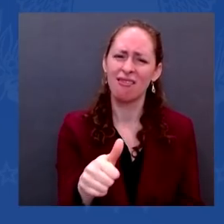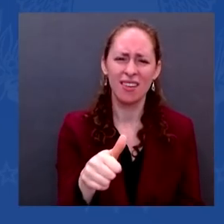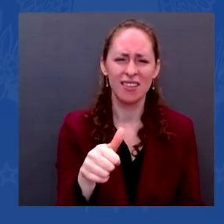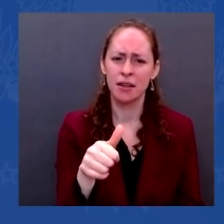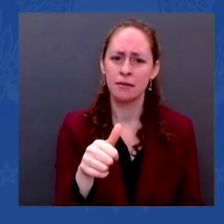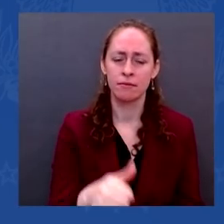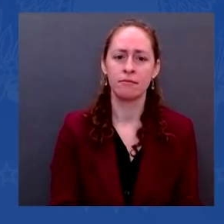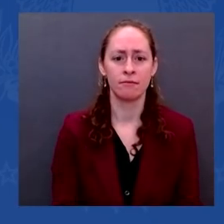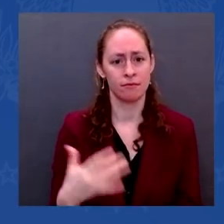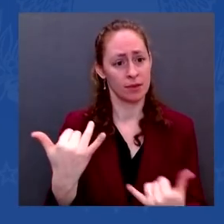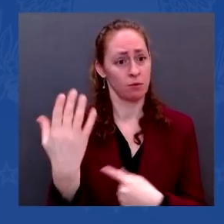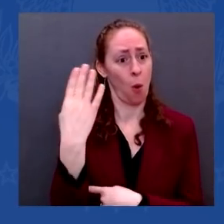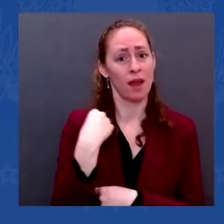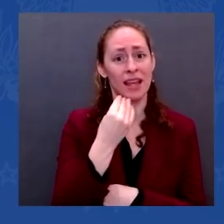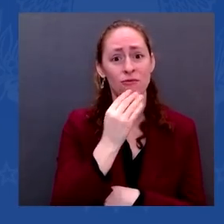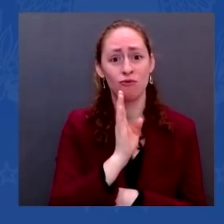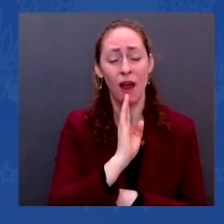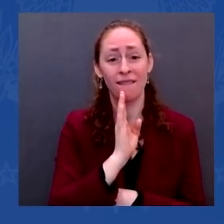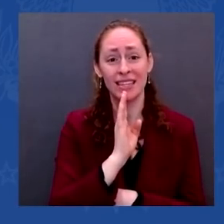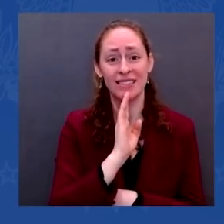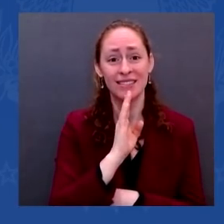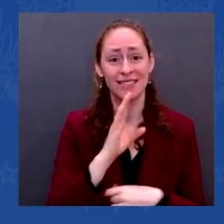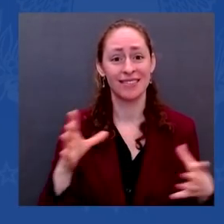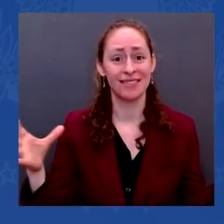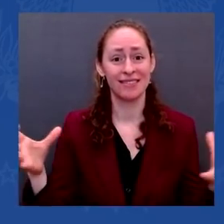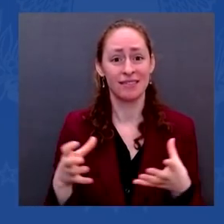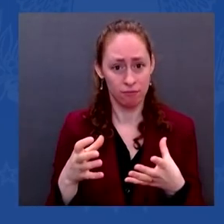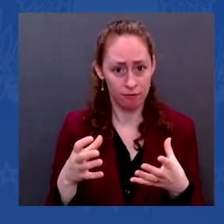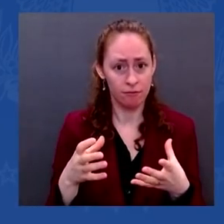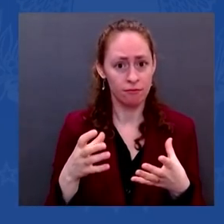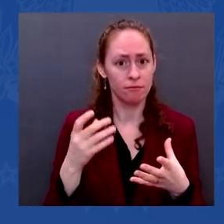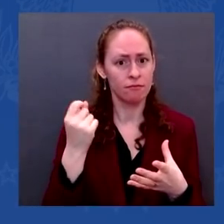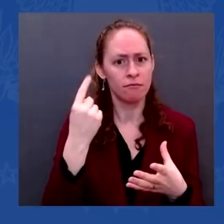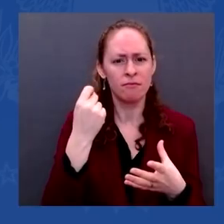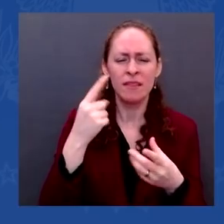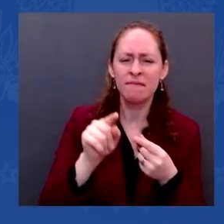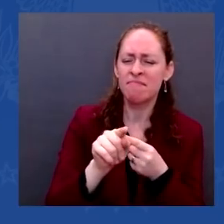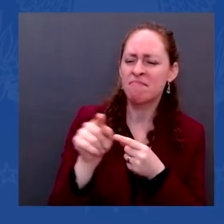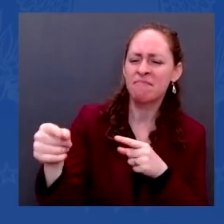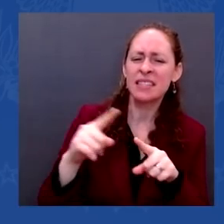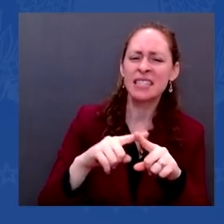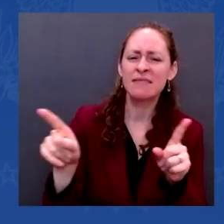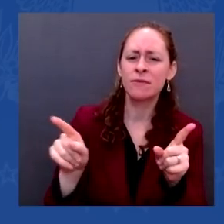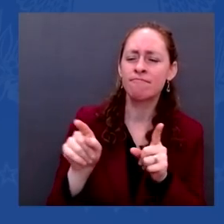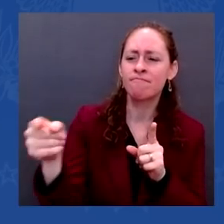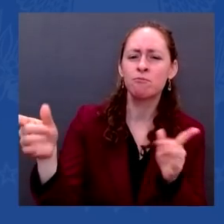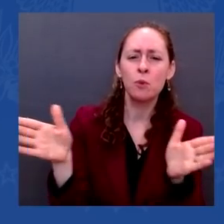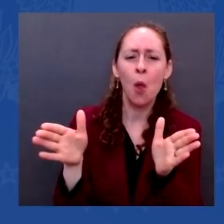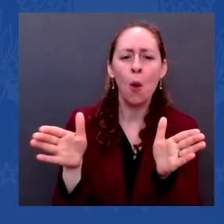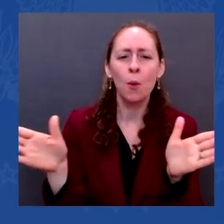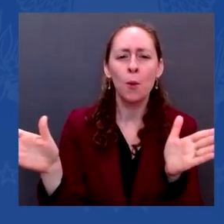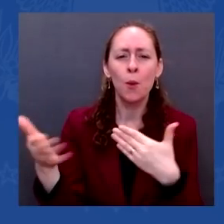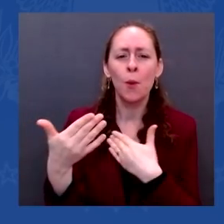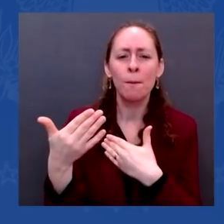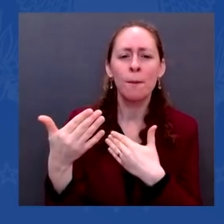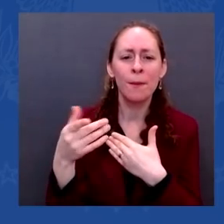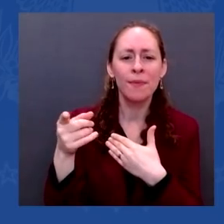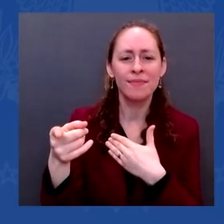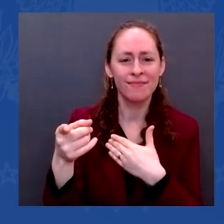right across the hall from the visitors dining room, and there were those two big round tables -- big -- big dining room tables and a buffet.